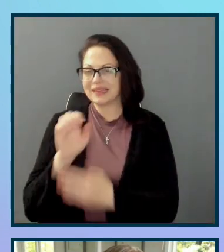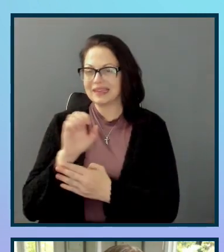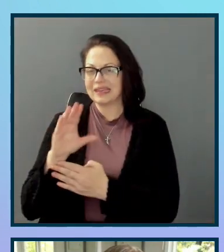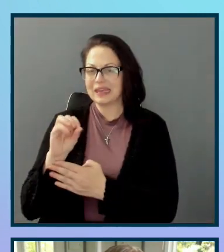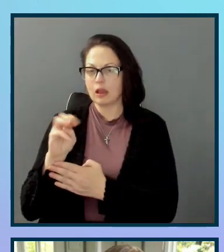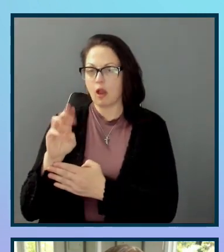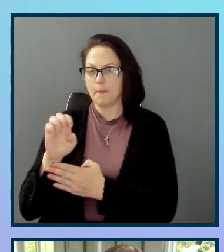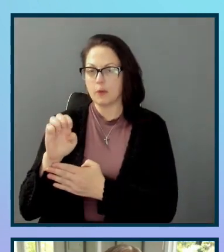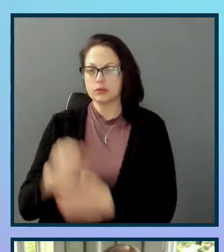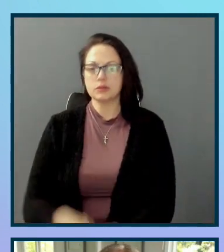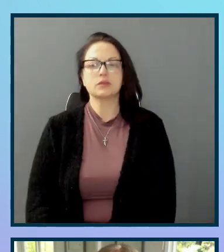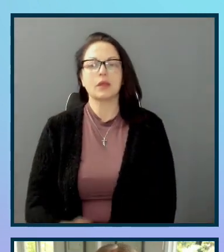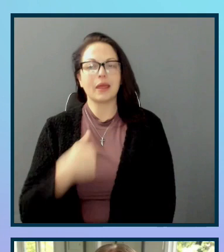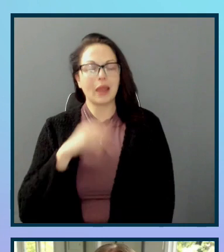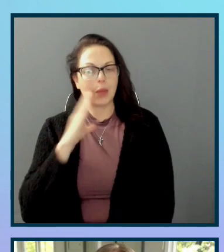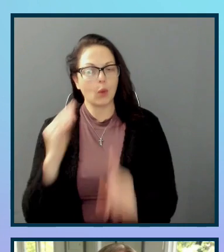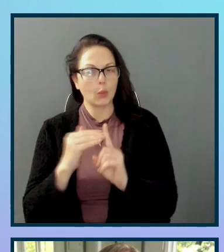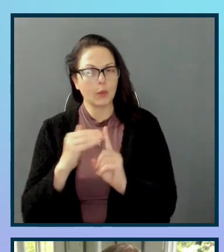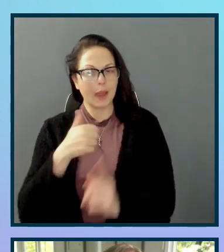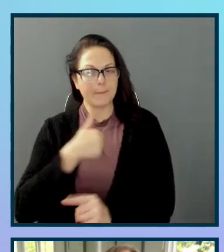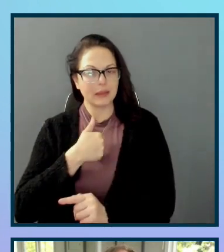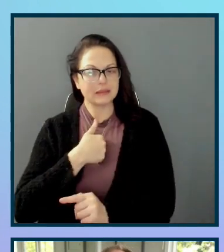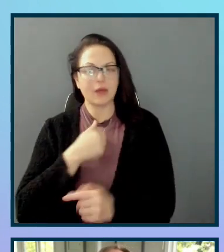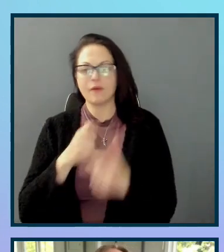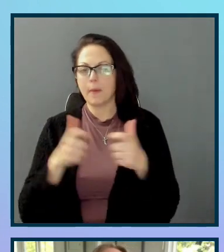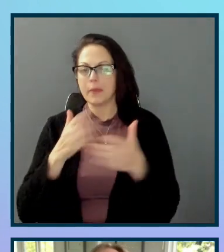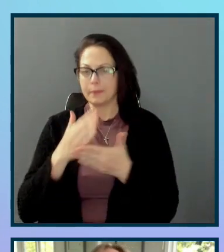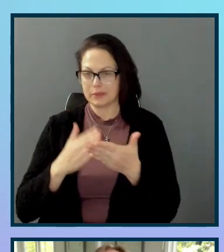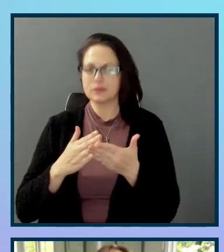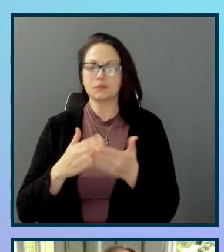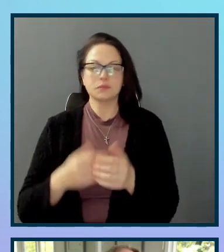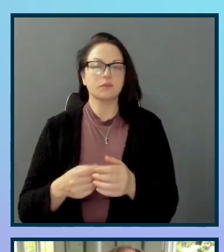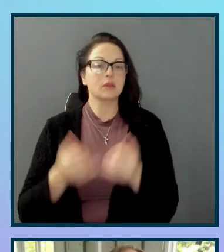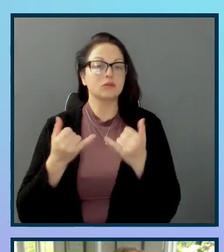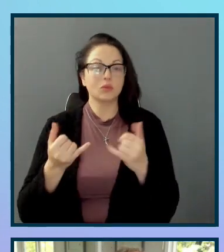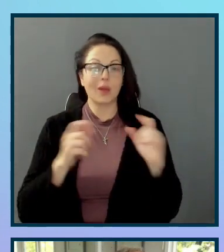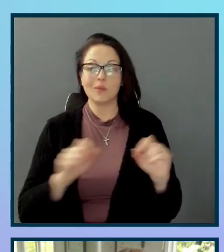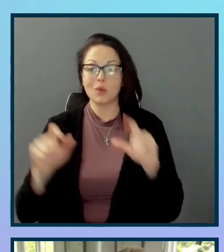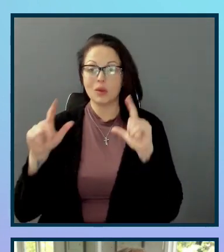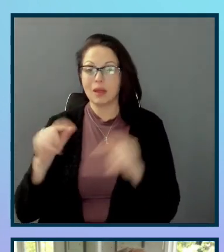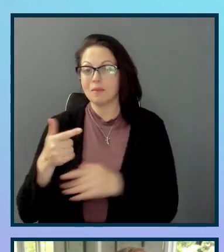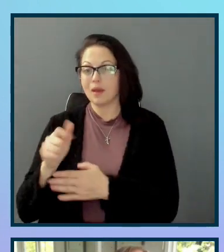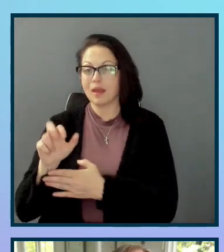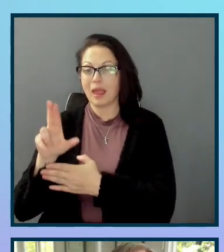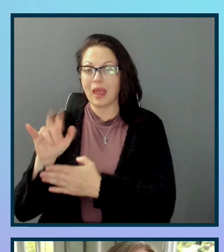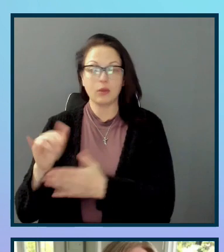And I'm gonna remind myself of a huge piece. Okay, so now I'm pulling up a gallery which contains a bunch of products